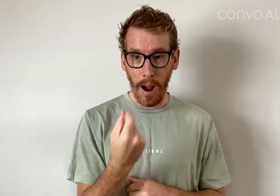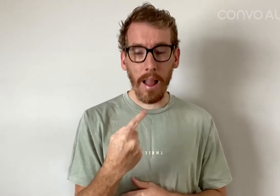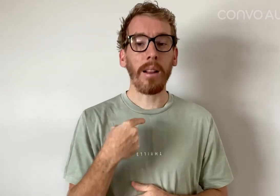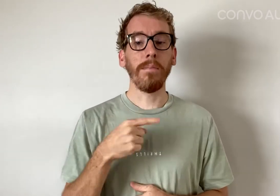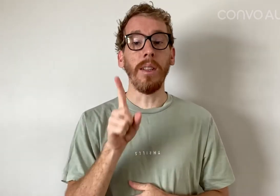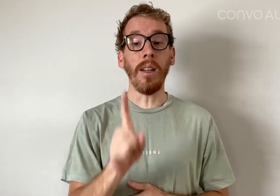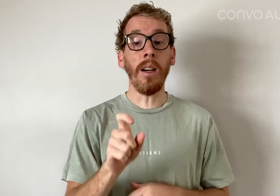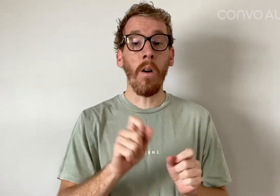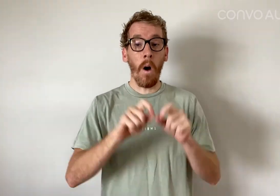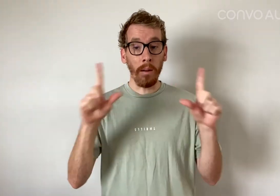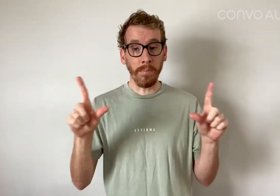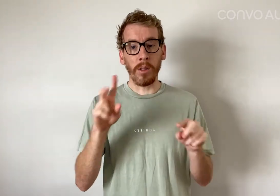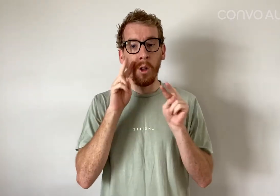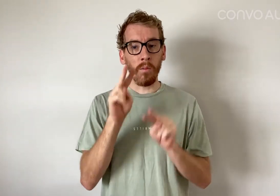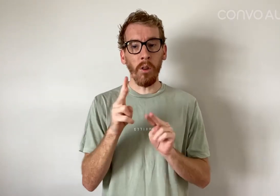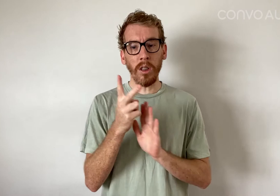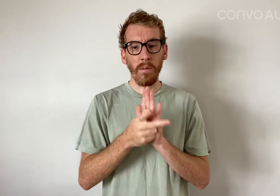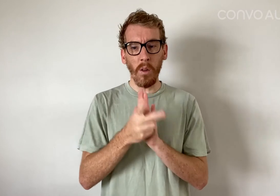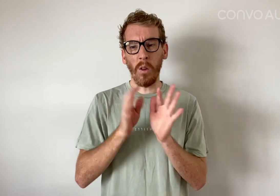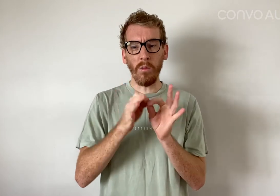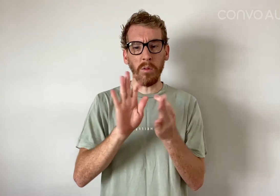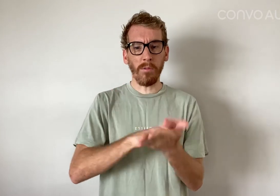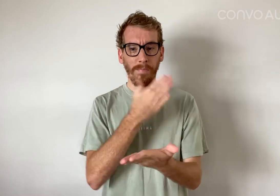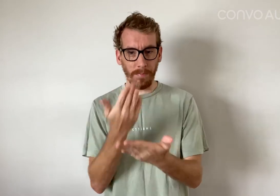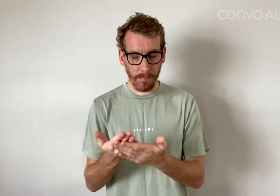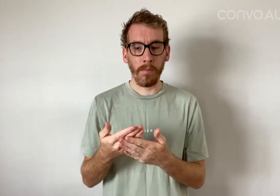I just need to click and open the videomail file to see the message translated into Auslan by an interpreter